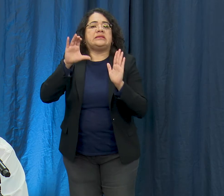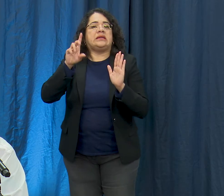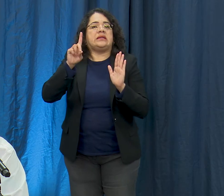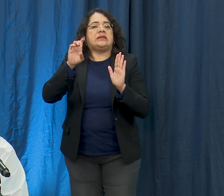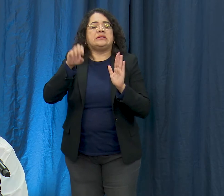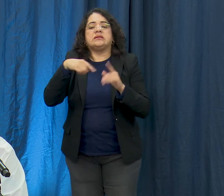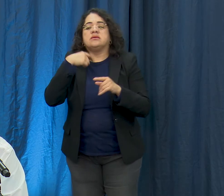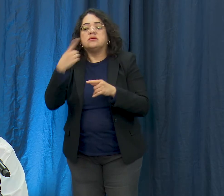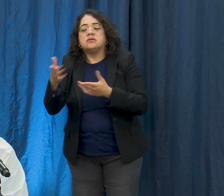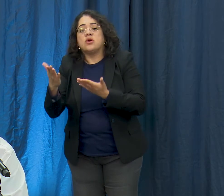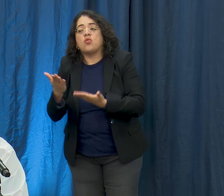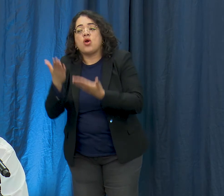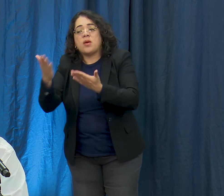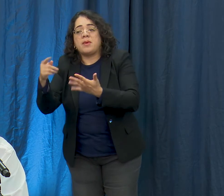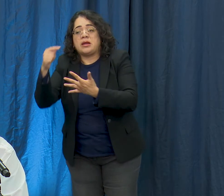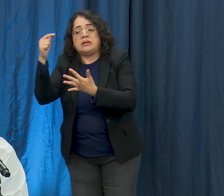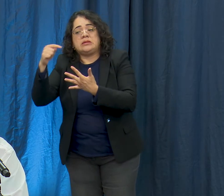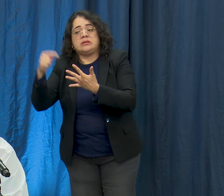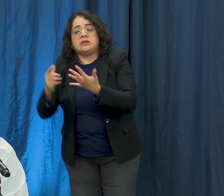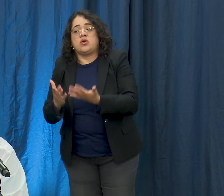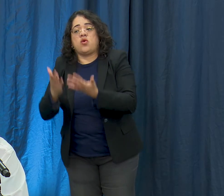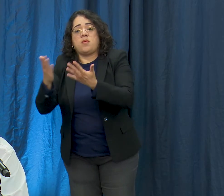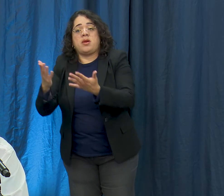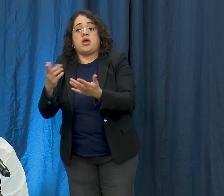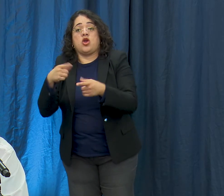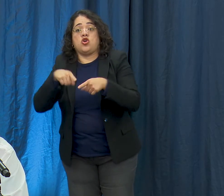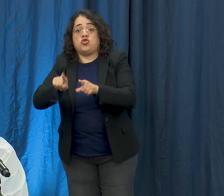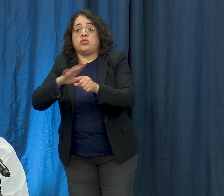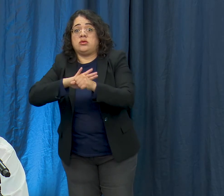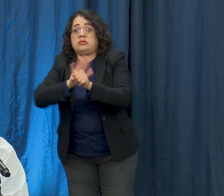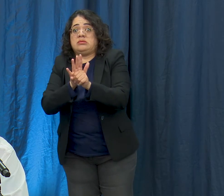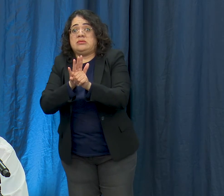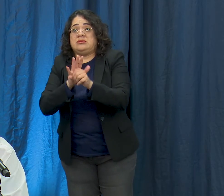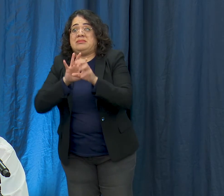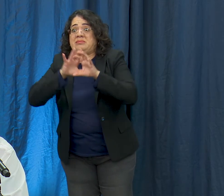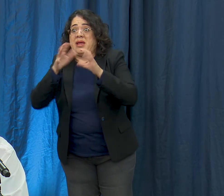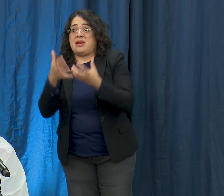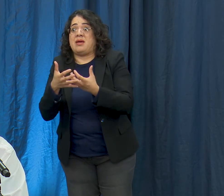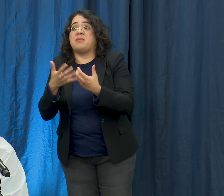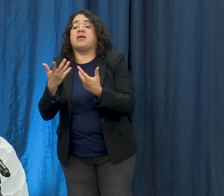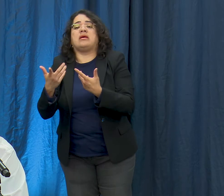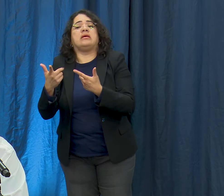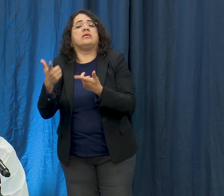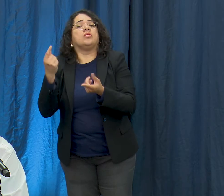recommending in this era that they discontinued or go down on the amount of